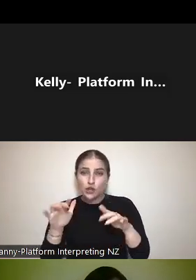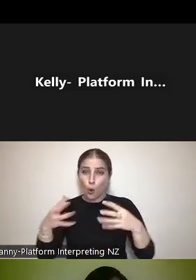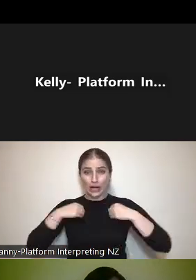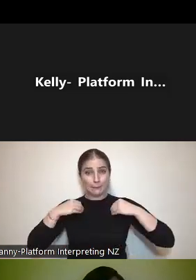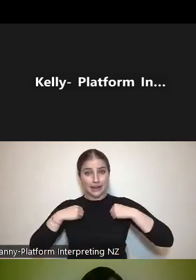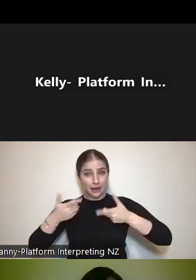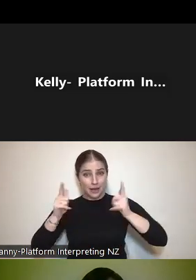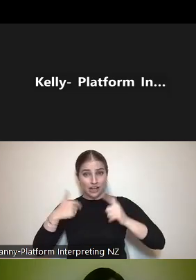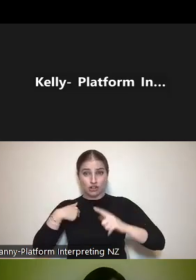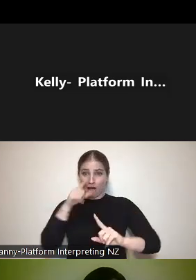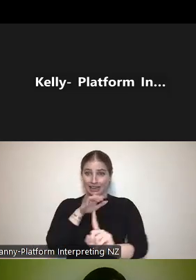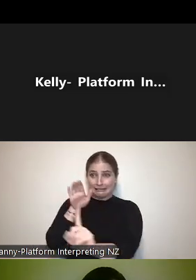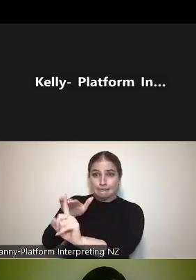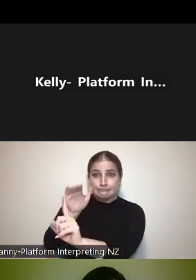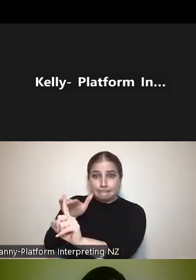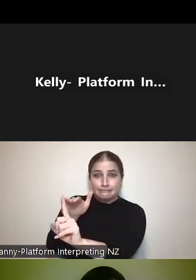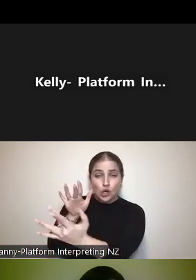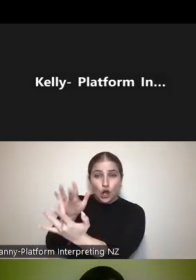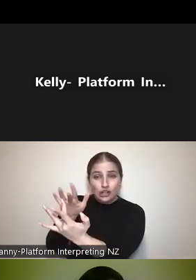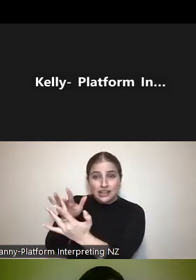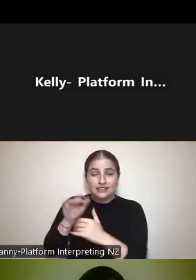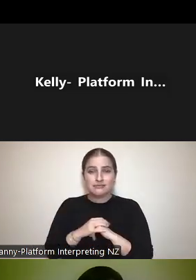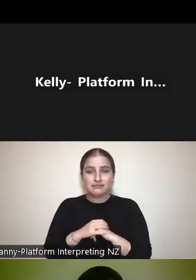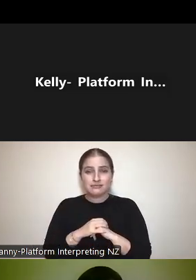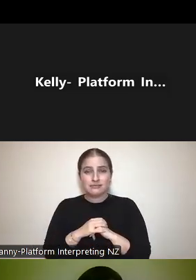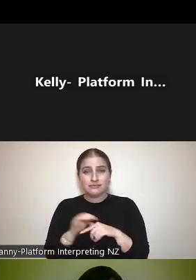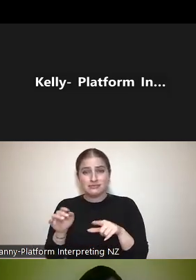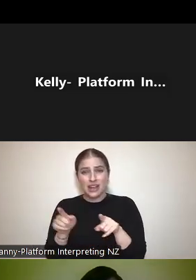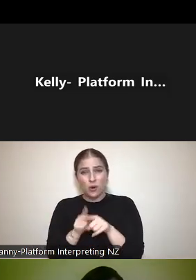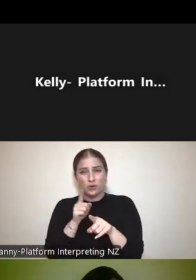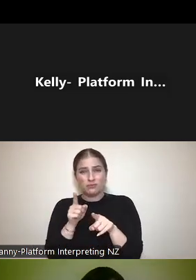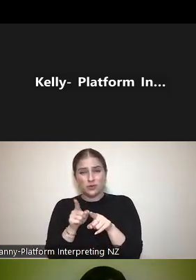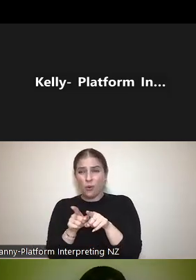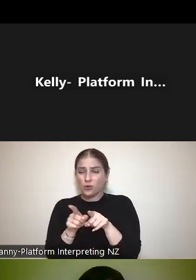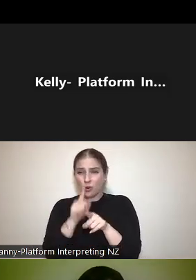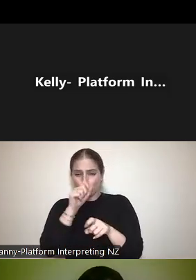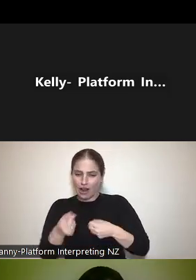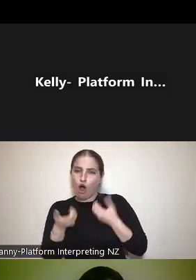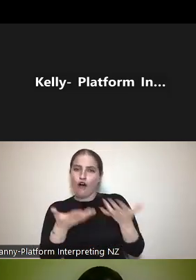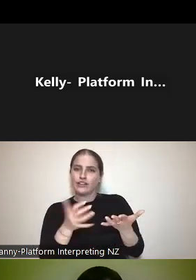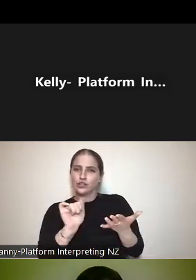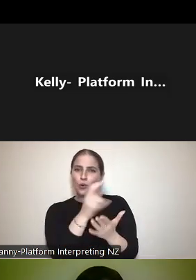and offering that line, to your artists. Even if you think you're a really wonderful person,